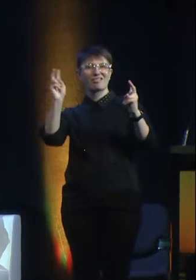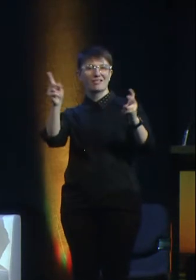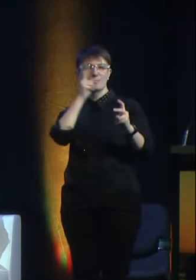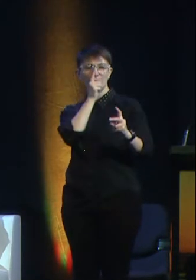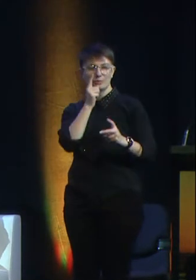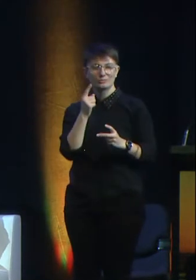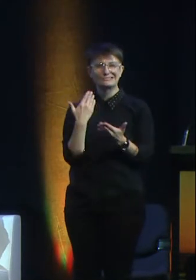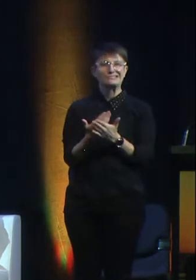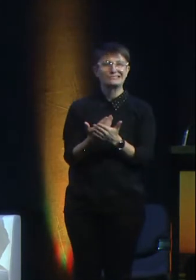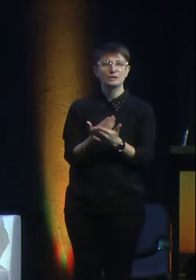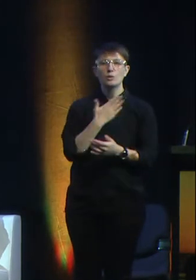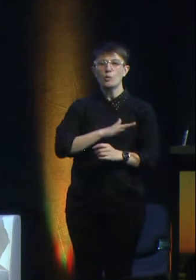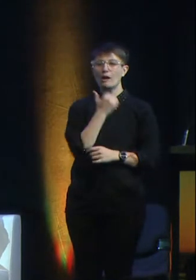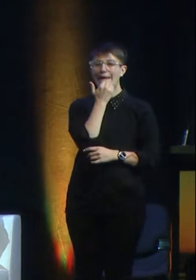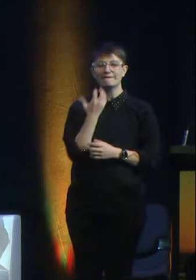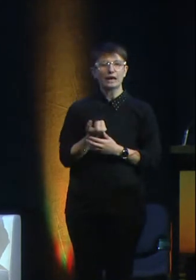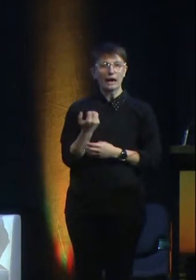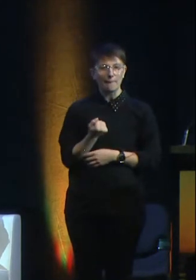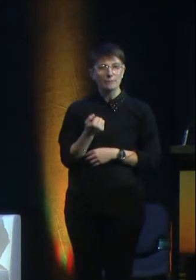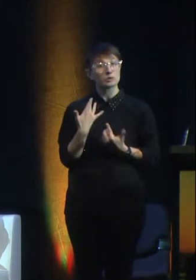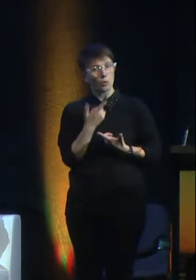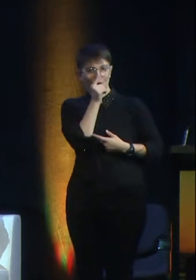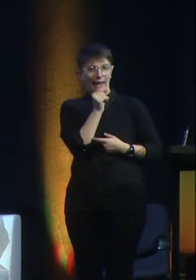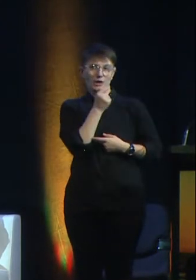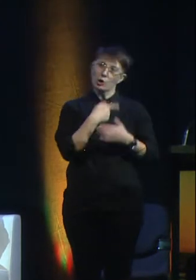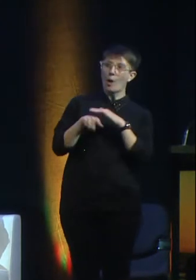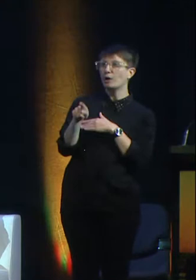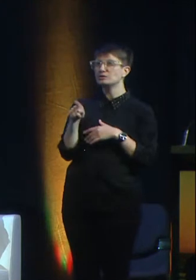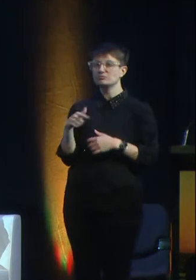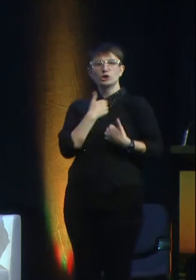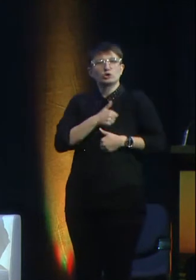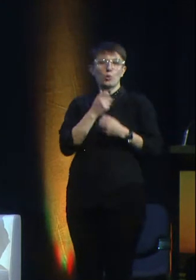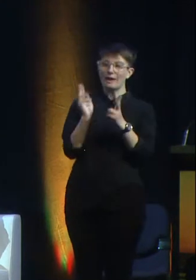enough income to enjoy their natural environment and the outdoor activities that we all love and we all greatly value. That, if we're going to enjoy them, then we need the time with